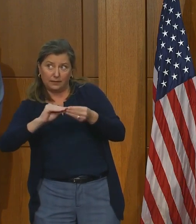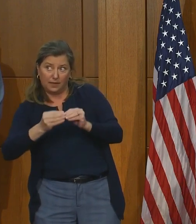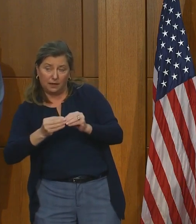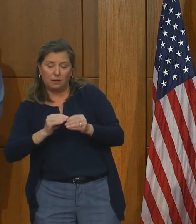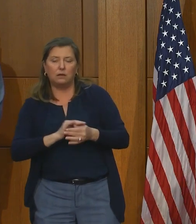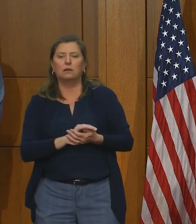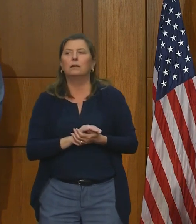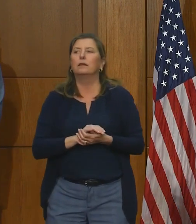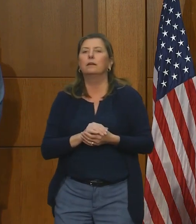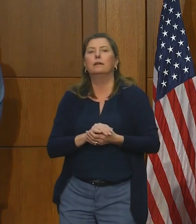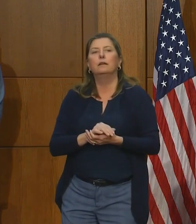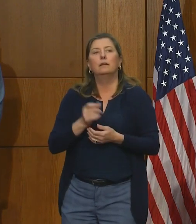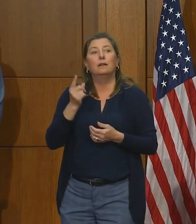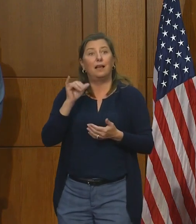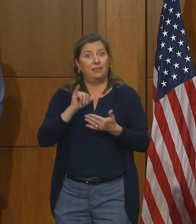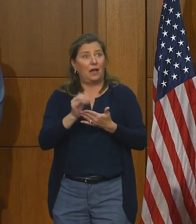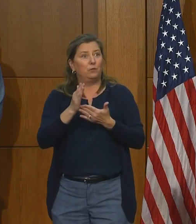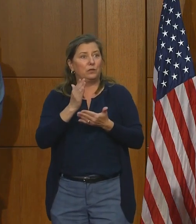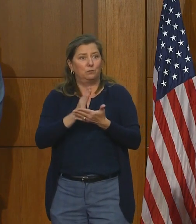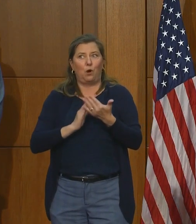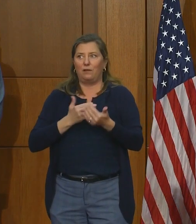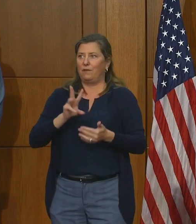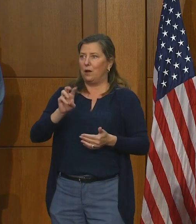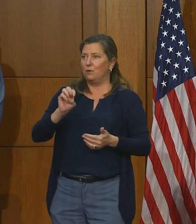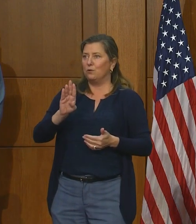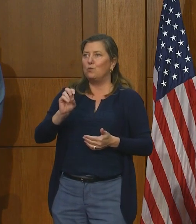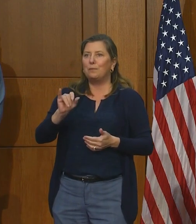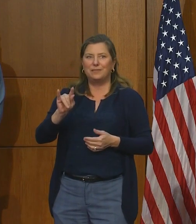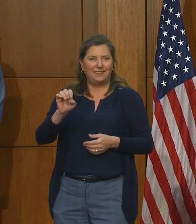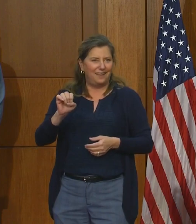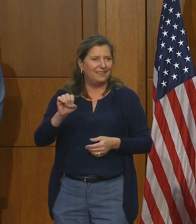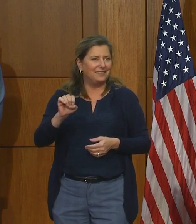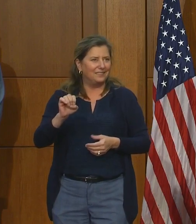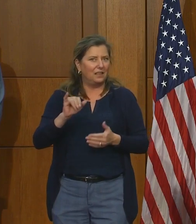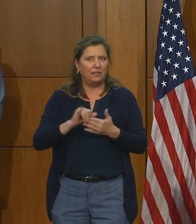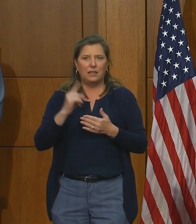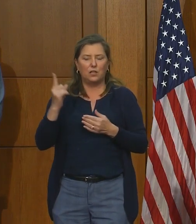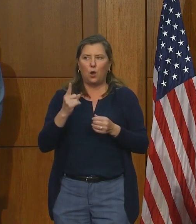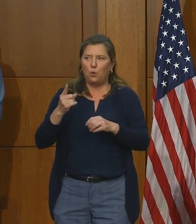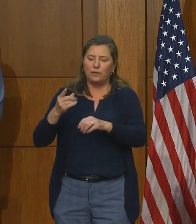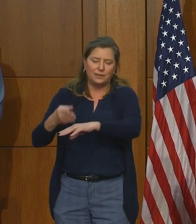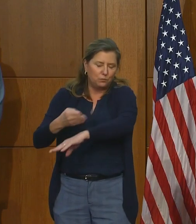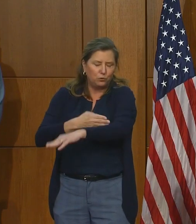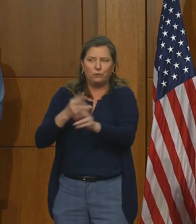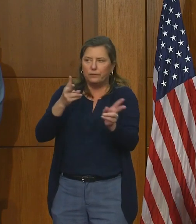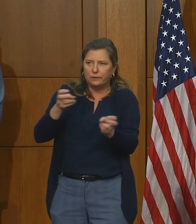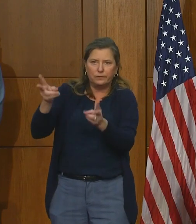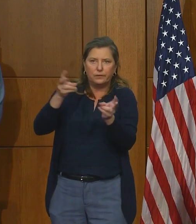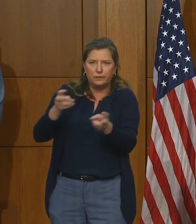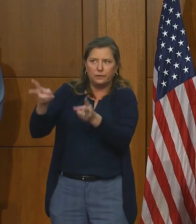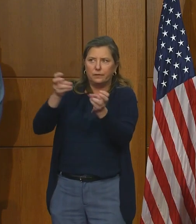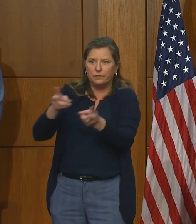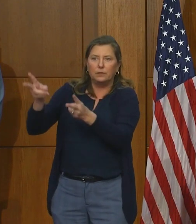ACCESS TO THAT DATA. THE FACTS ARE THAT THAT WAS A PART OF THE